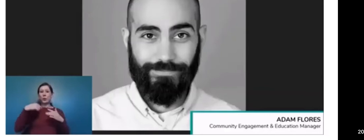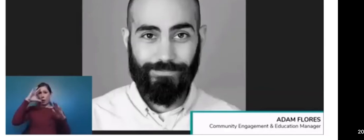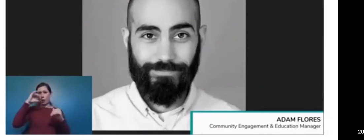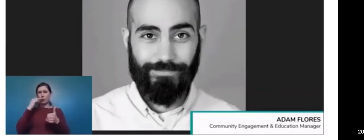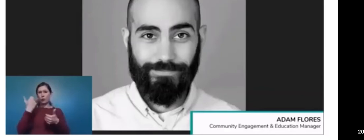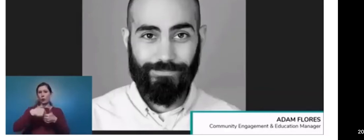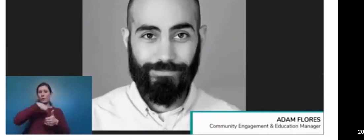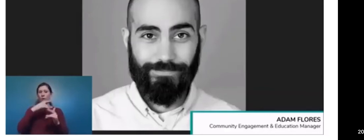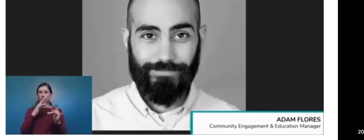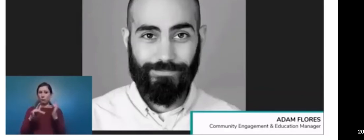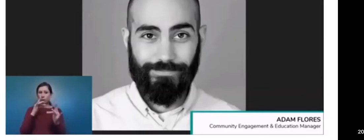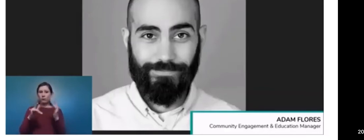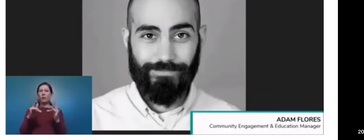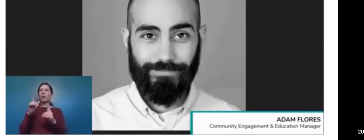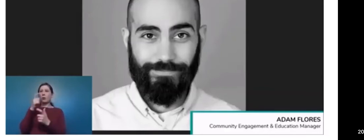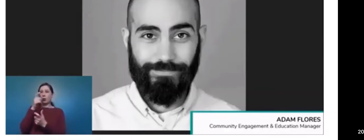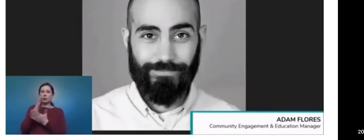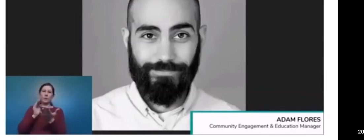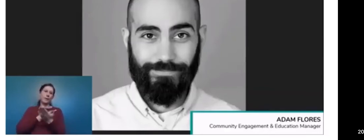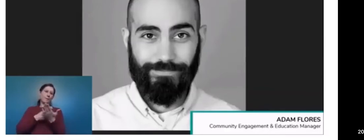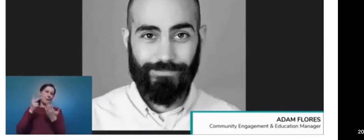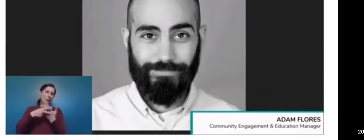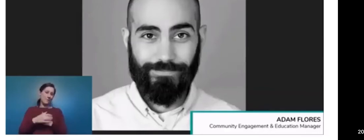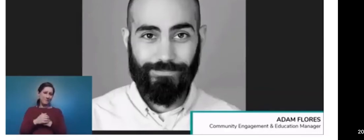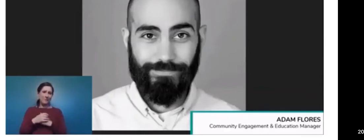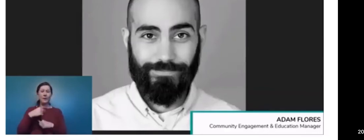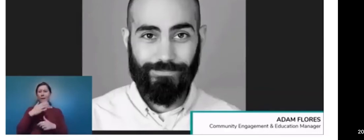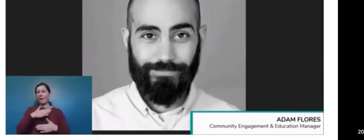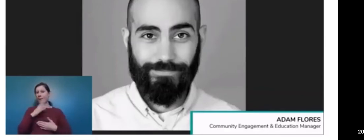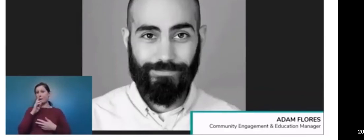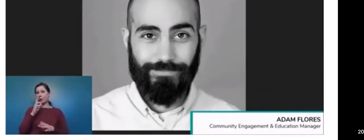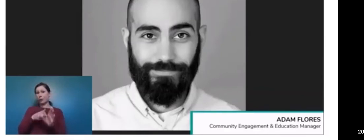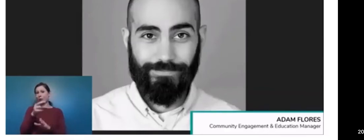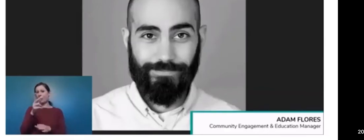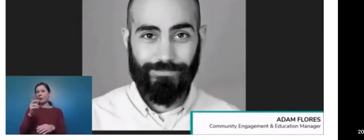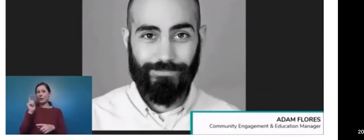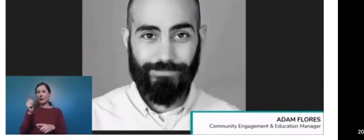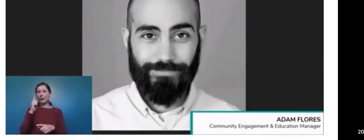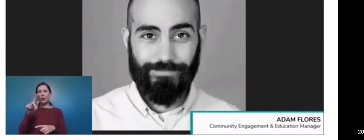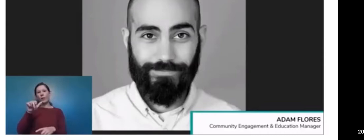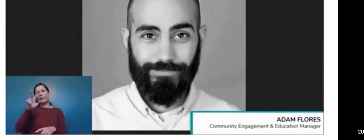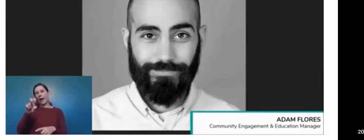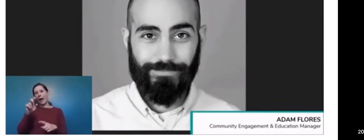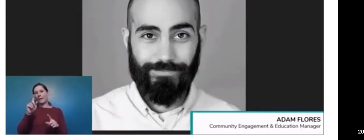some of our Shakespeare TV programming. So I will be joining you shortly for live Q&A. Thank you.